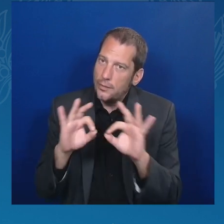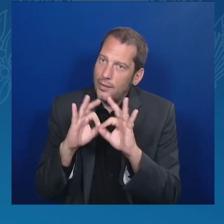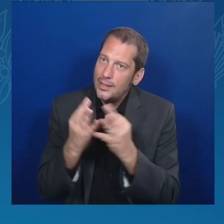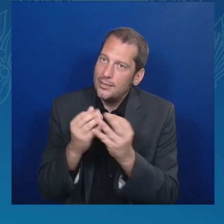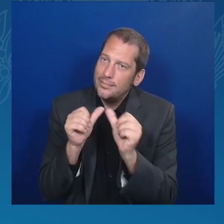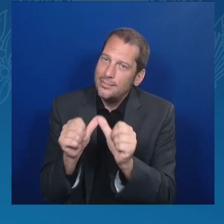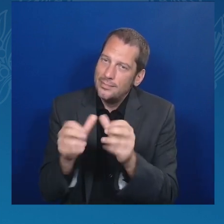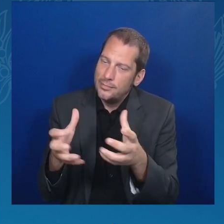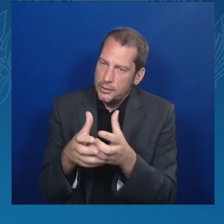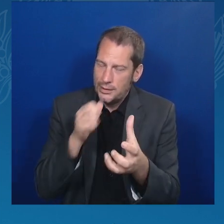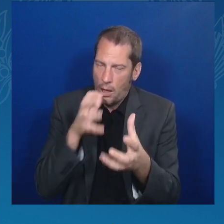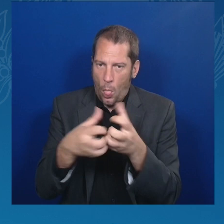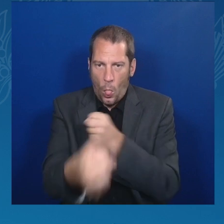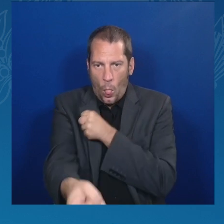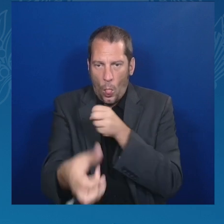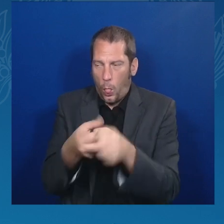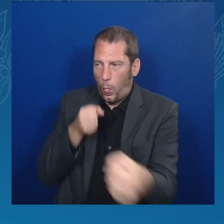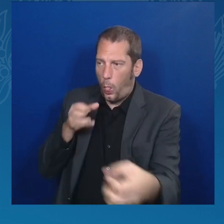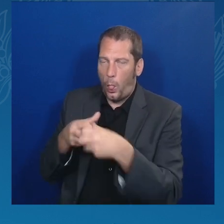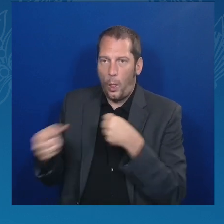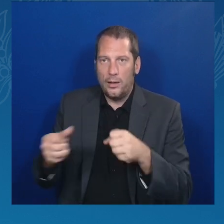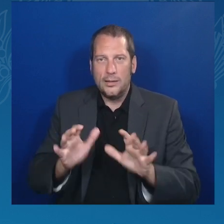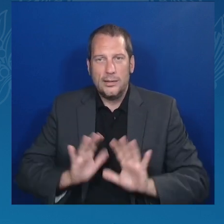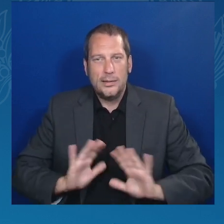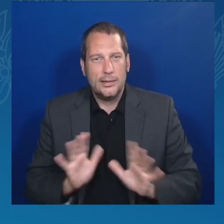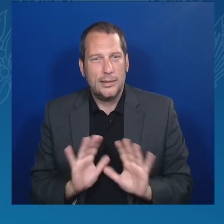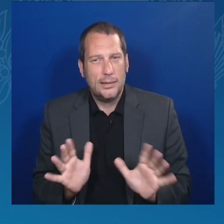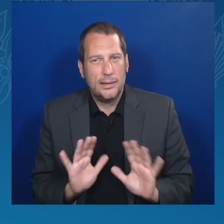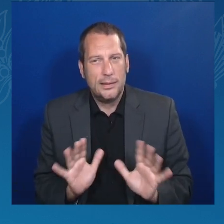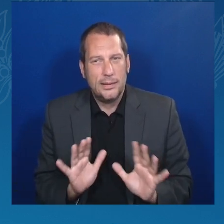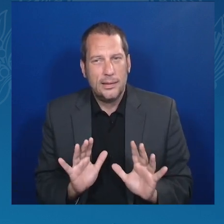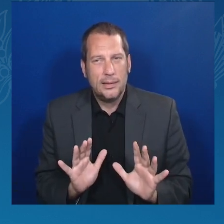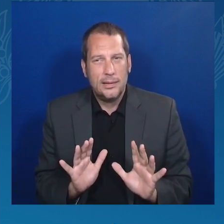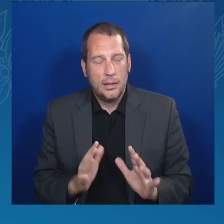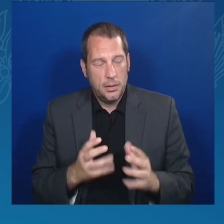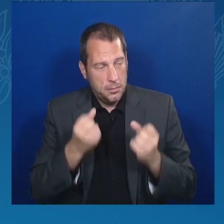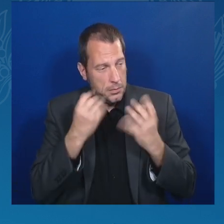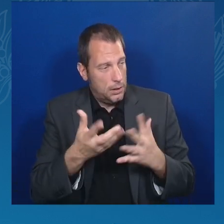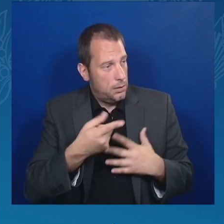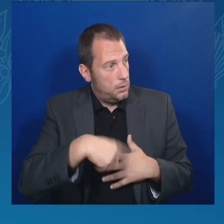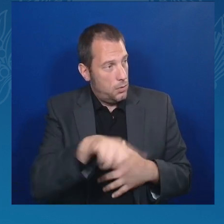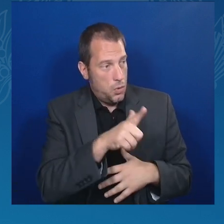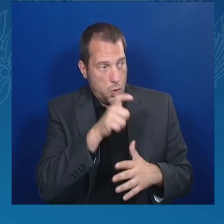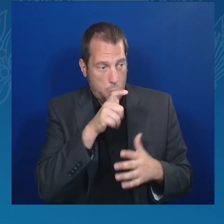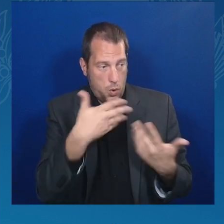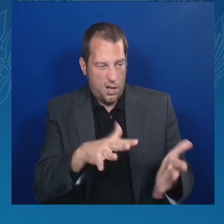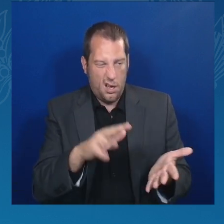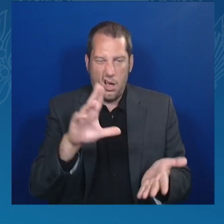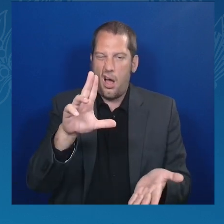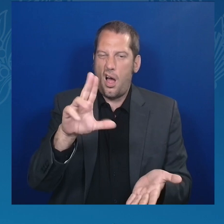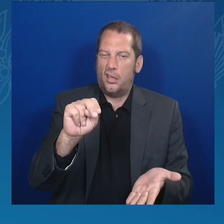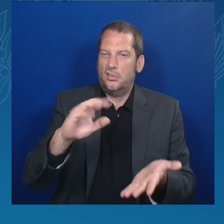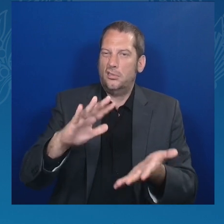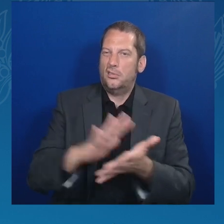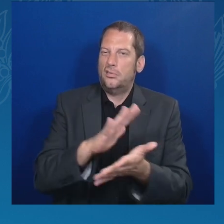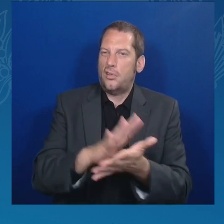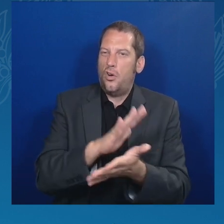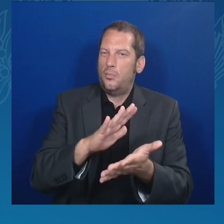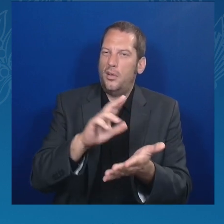So, now, undocumented spouses of American citizens who have been in the country for 10 or more years can stay in the country